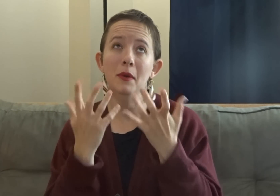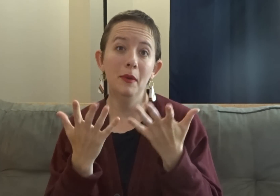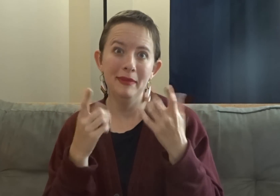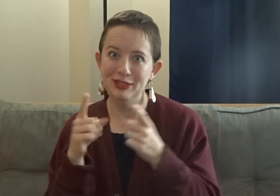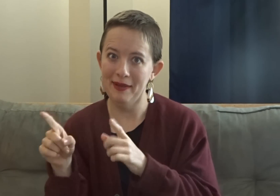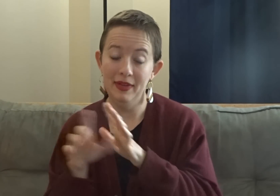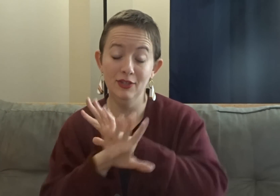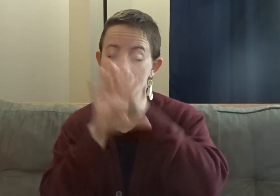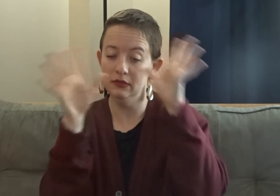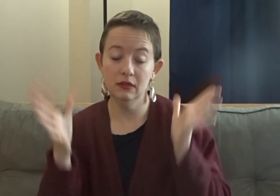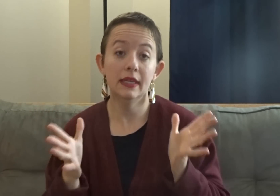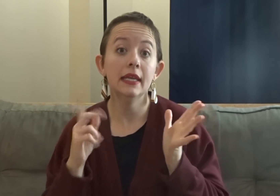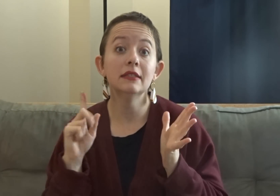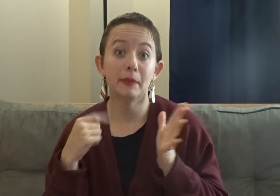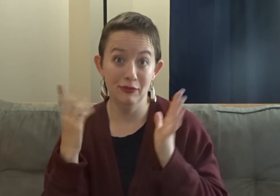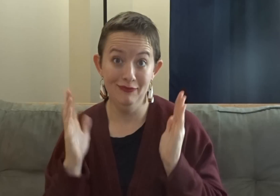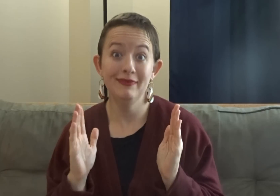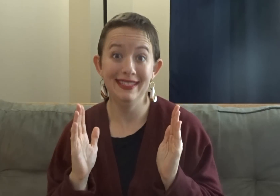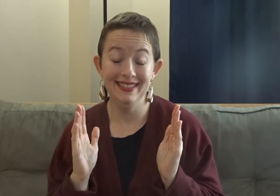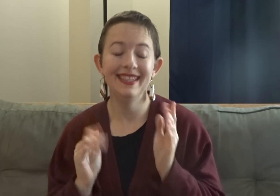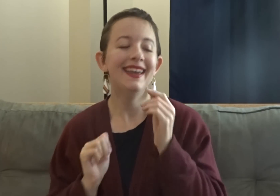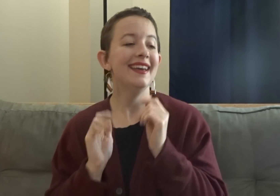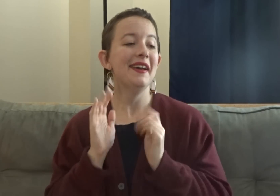on letting you guys know what's happening. A lot has been happening. It's been crazy!